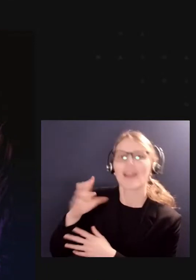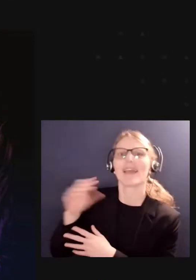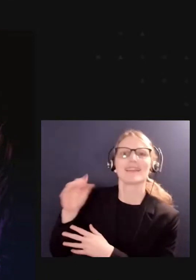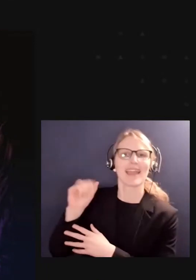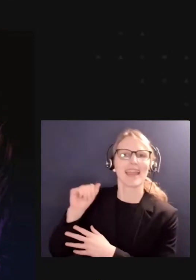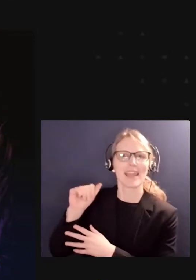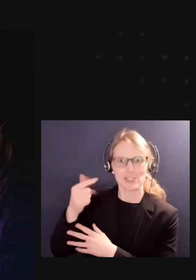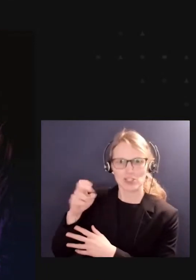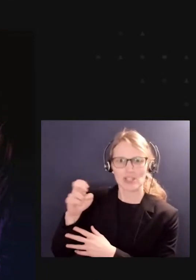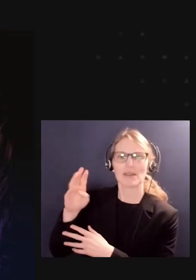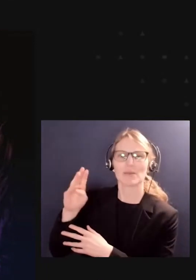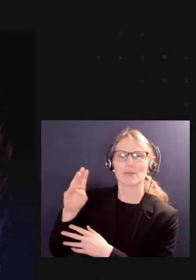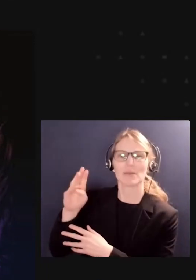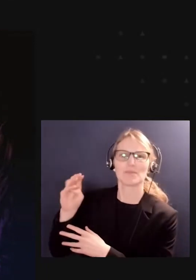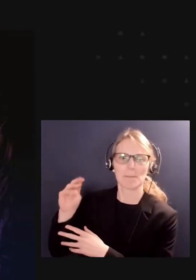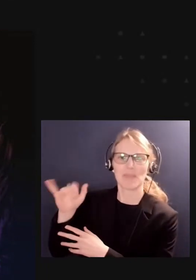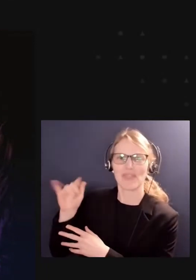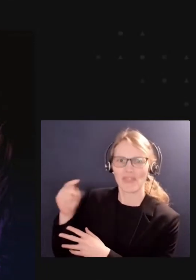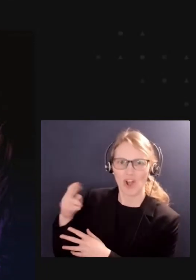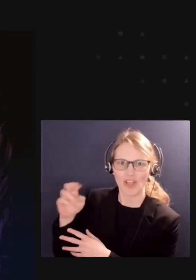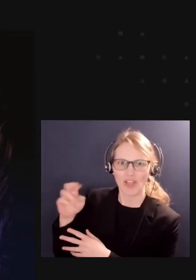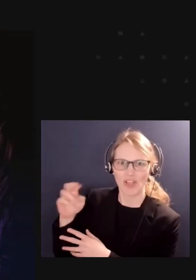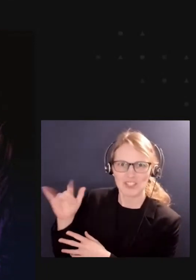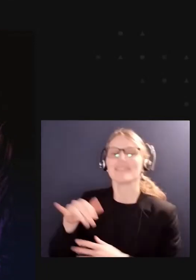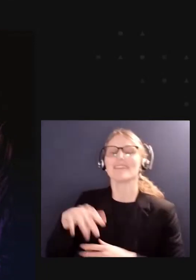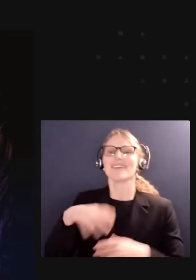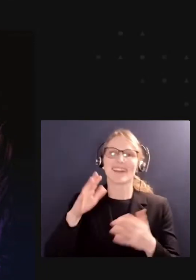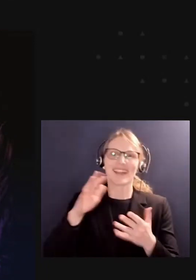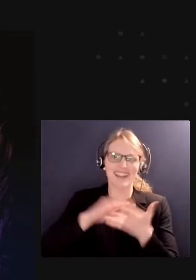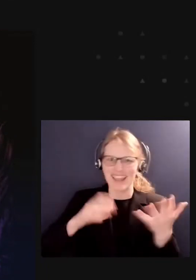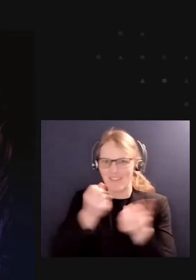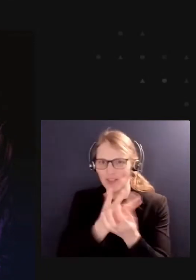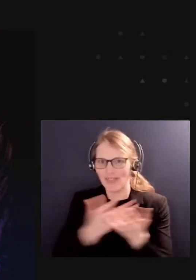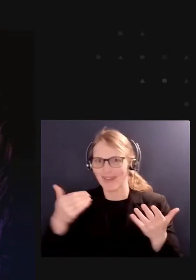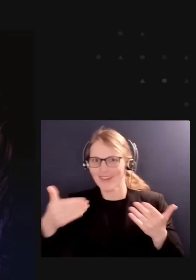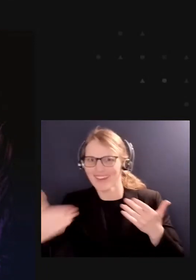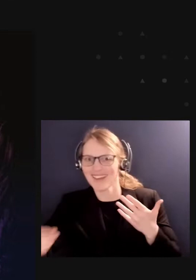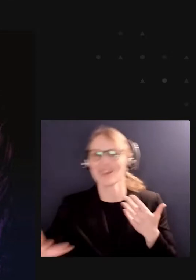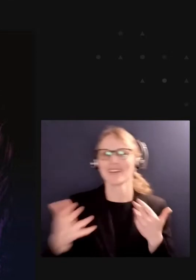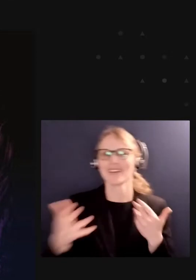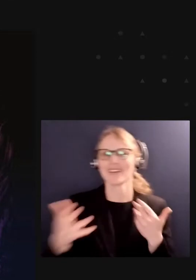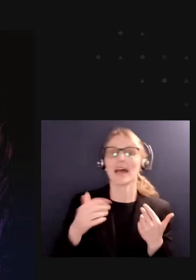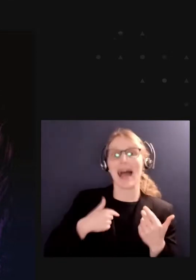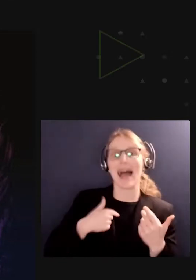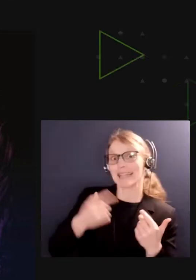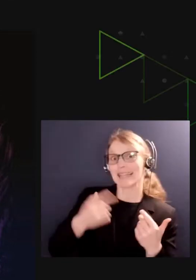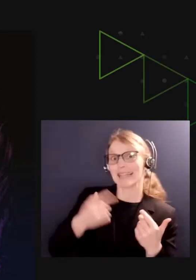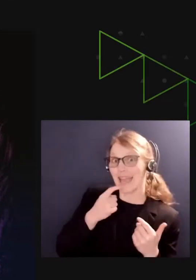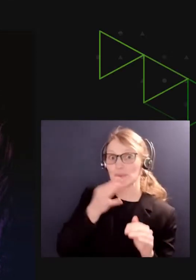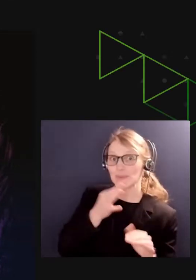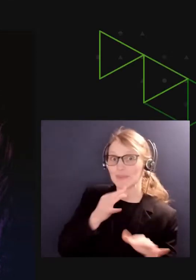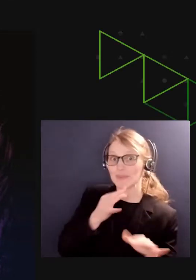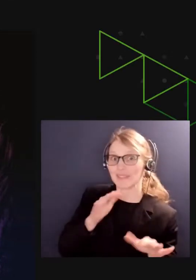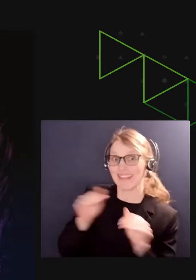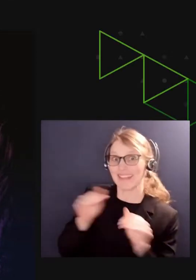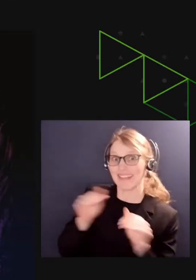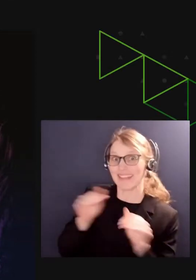and, of course, Age of Empires IV and everything to come. I called myself outgoing because after 29 years at Microsoft,